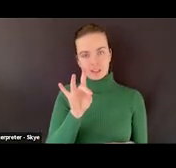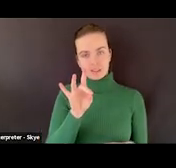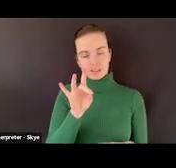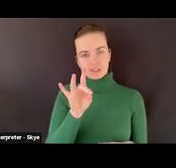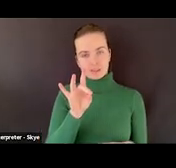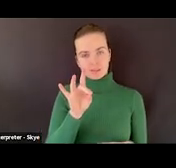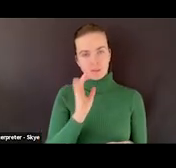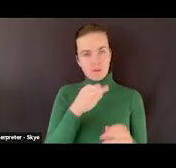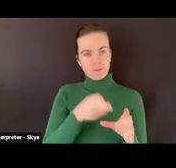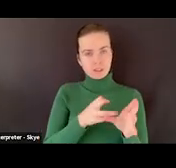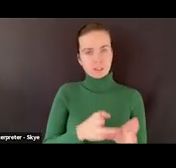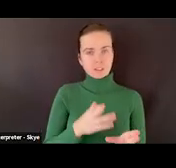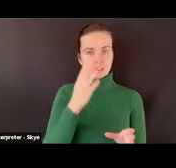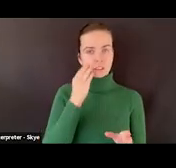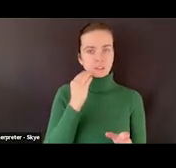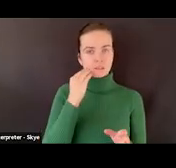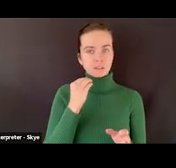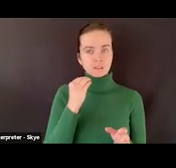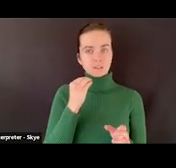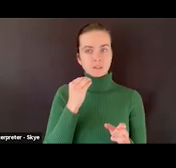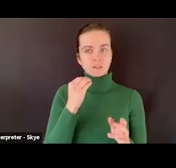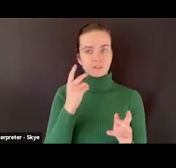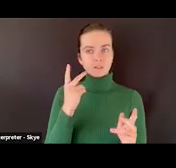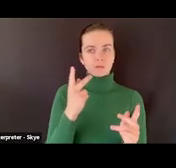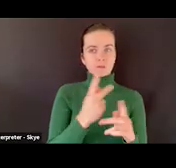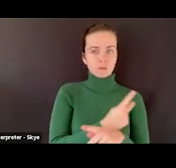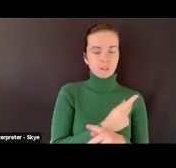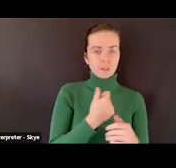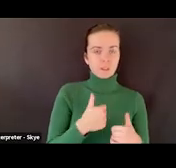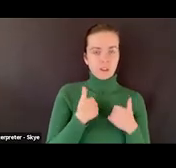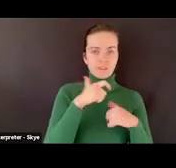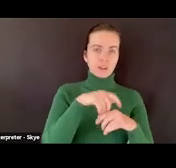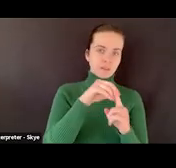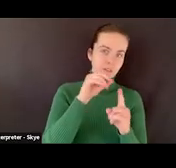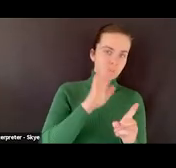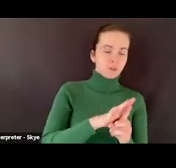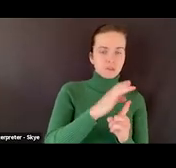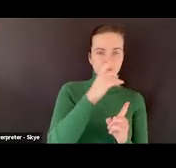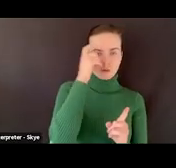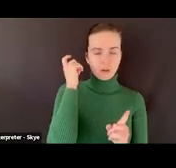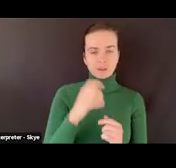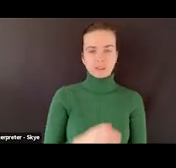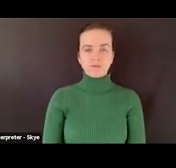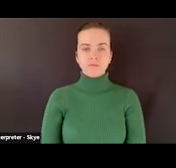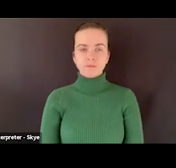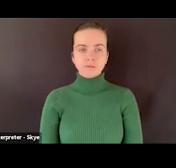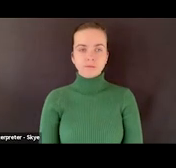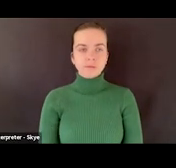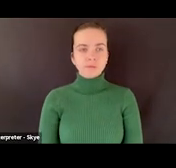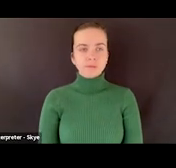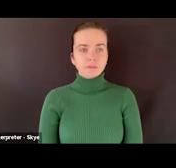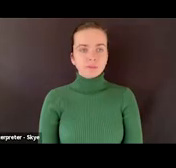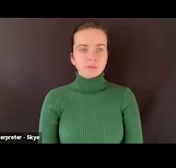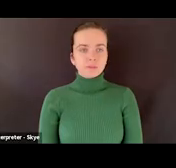our participants experienced much greater lifetime exposure to trauma.